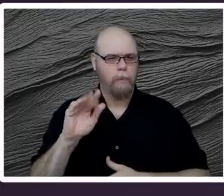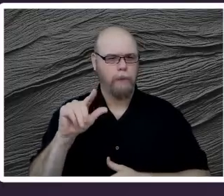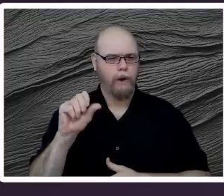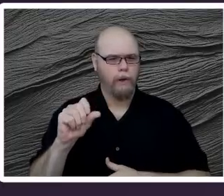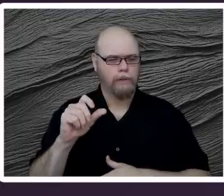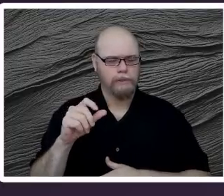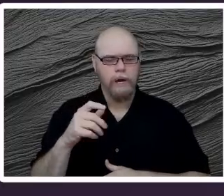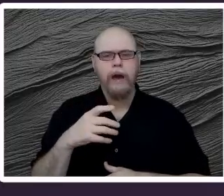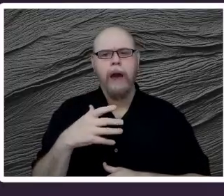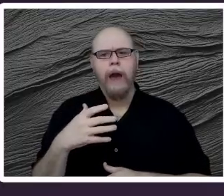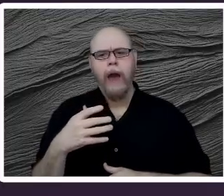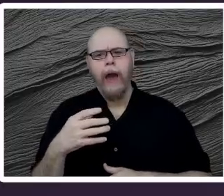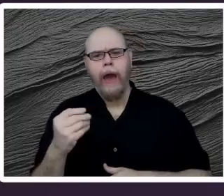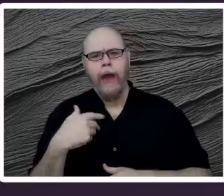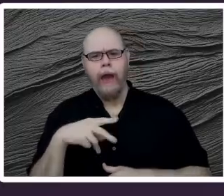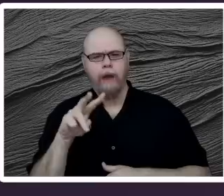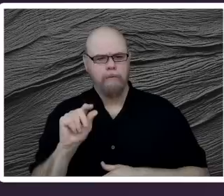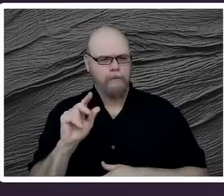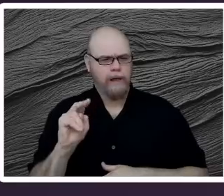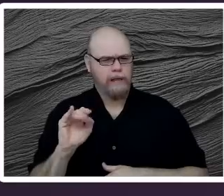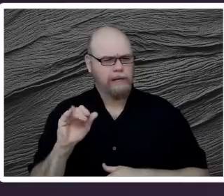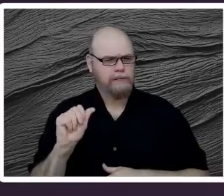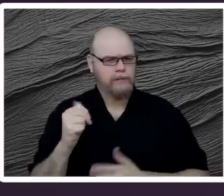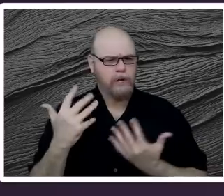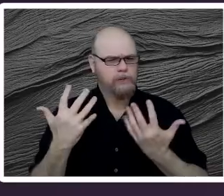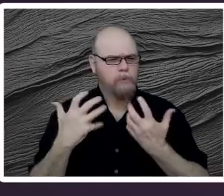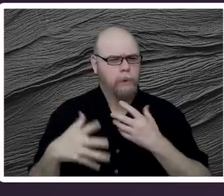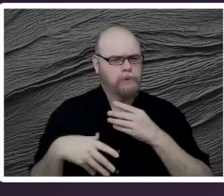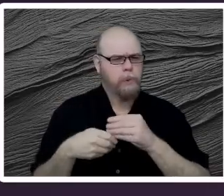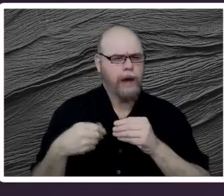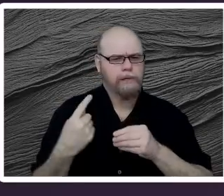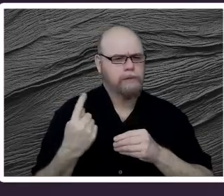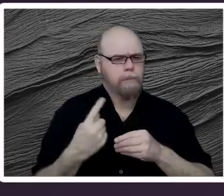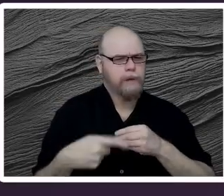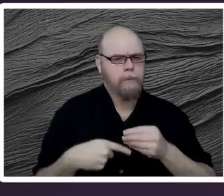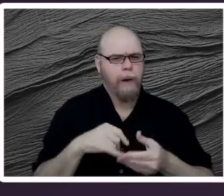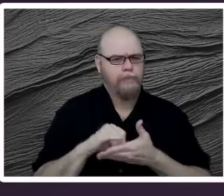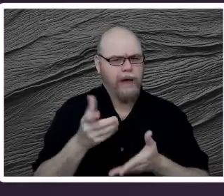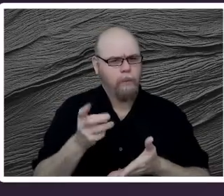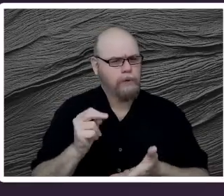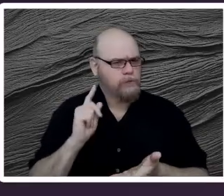something about the City of Hope poster exhibition, when she heard about it.